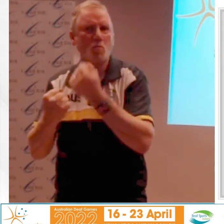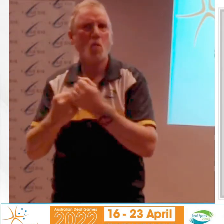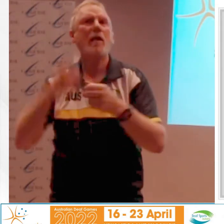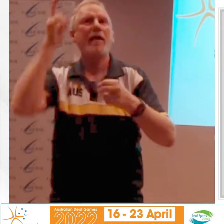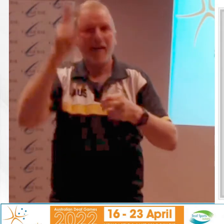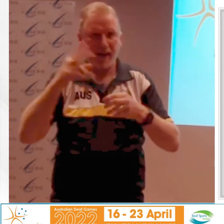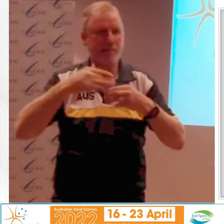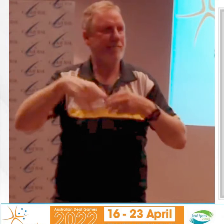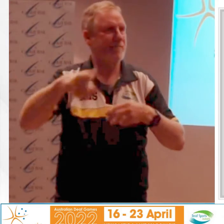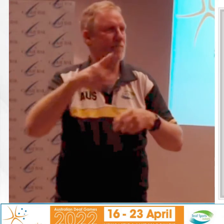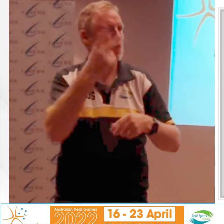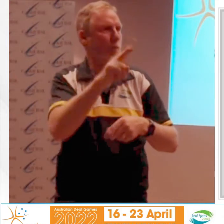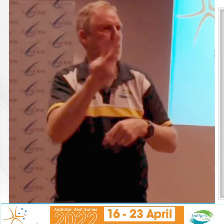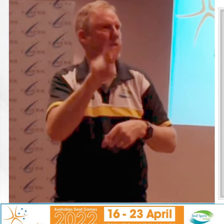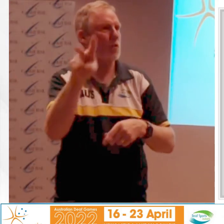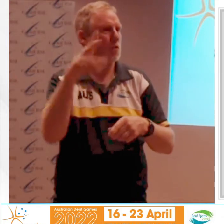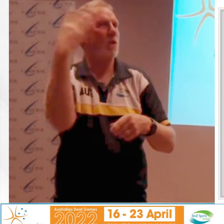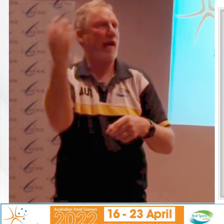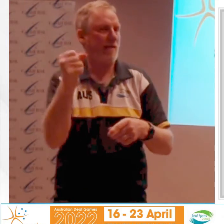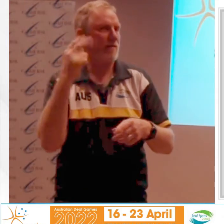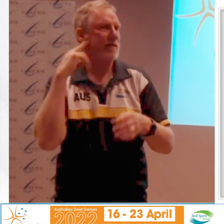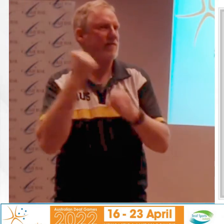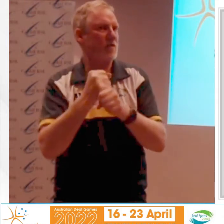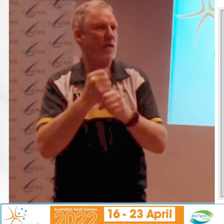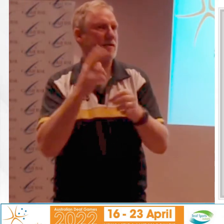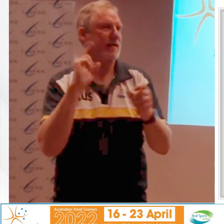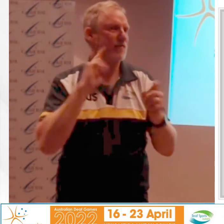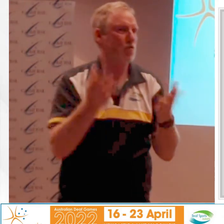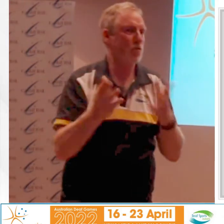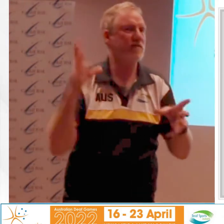it's so good to see the Deaf Society supporting us in 2022